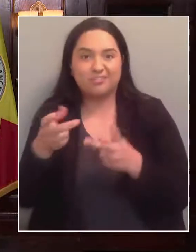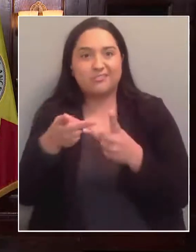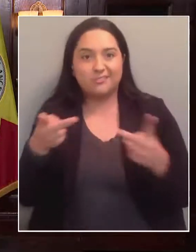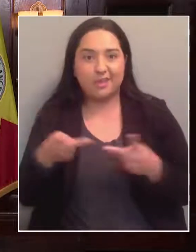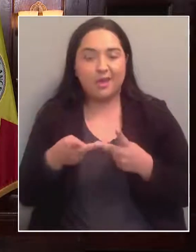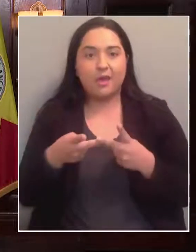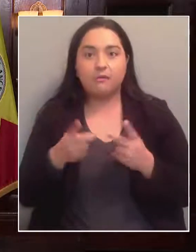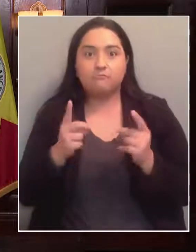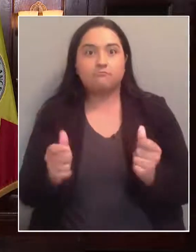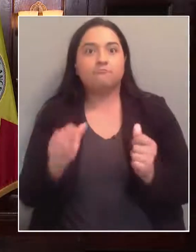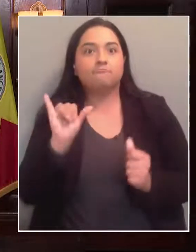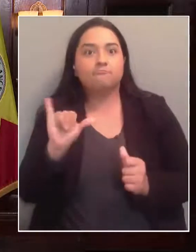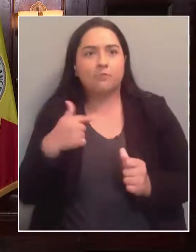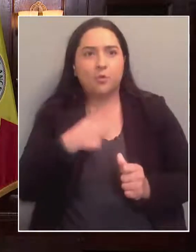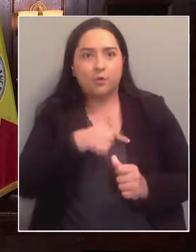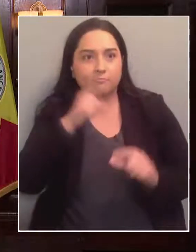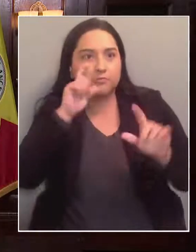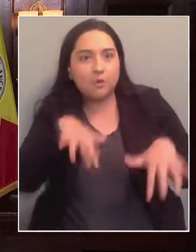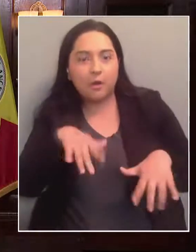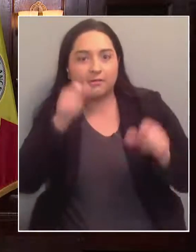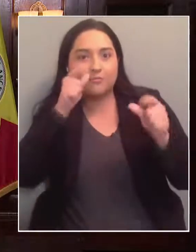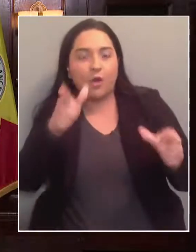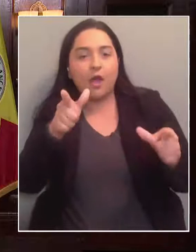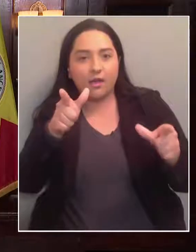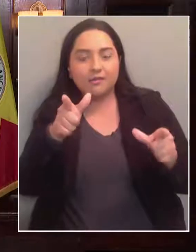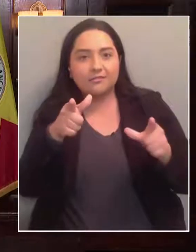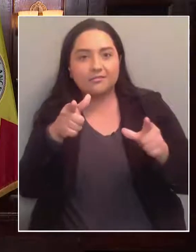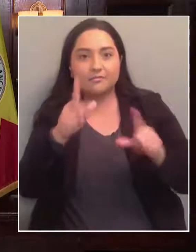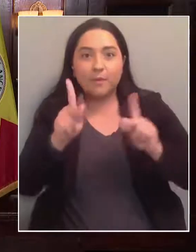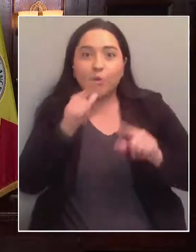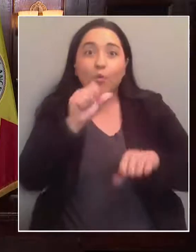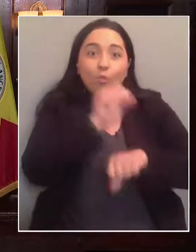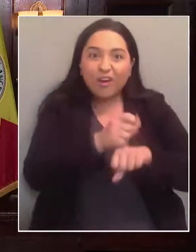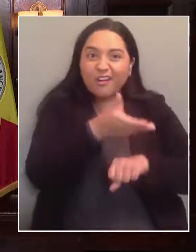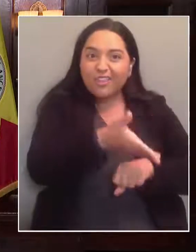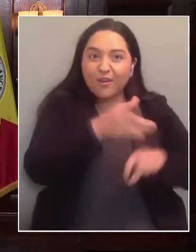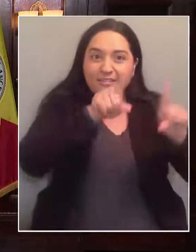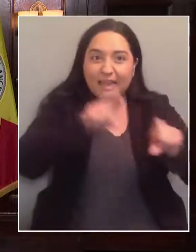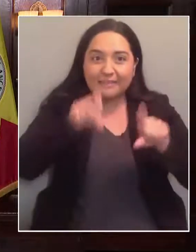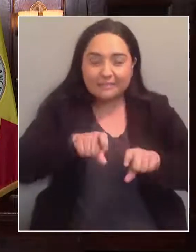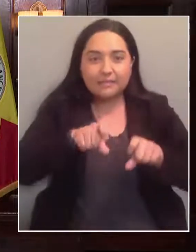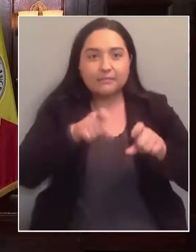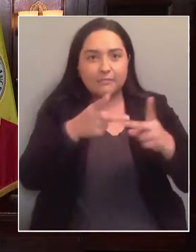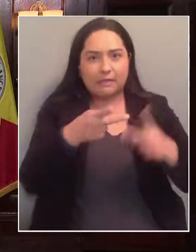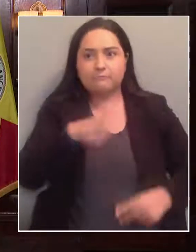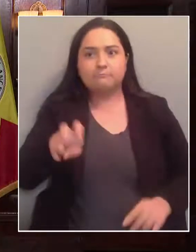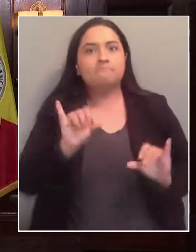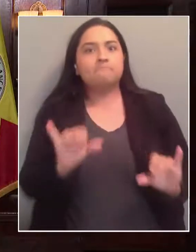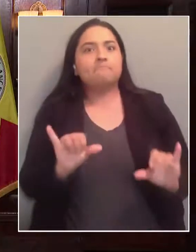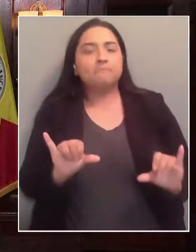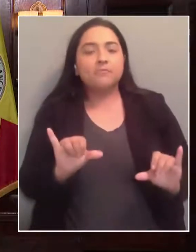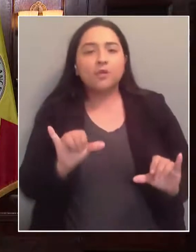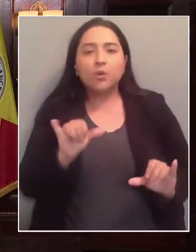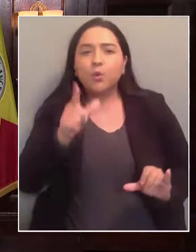VACCINATION SITE WAS SUDDEN AND CAME AS A SURPRISE AT THE TEST SITE. WHO IS THE IDEA AND WHO'S